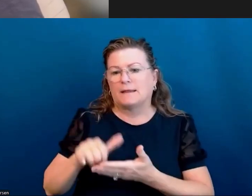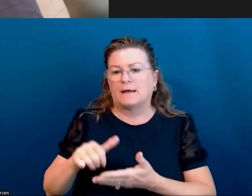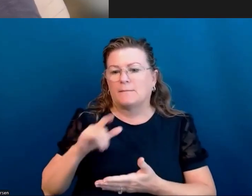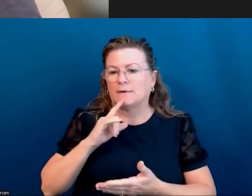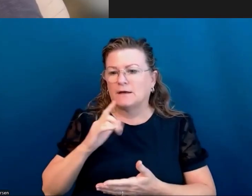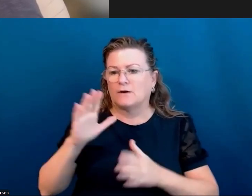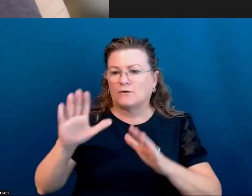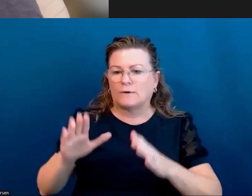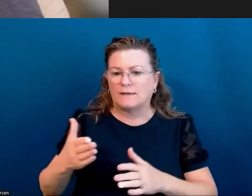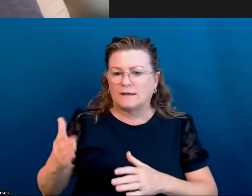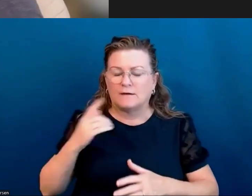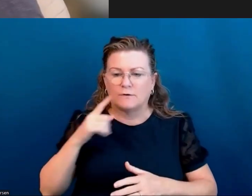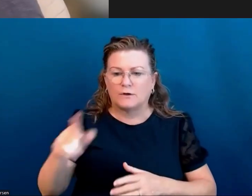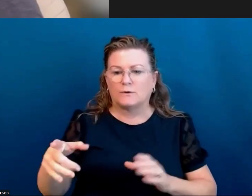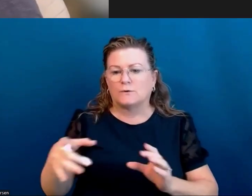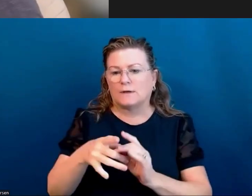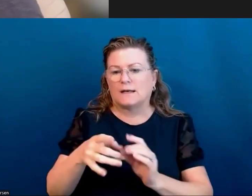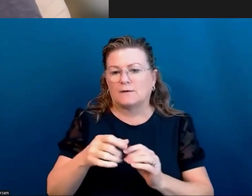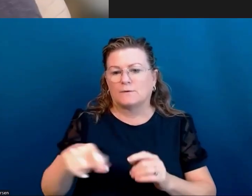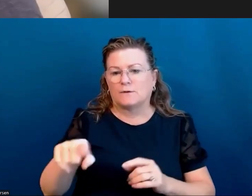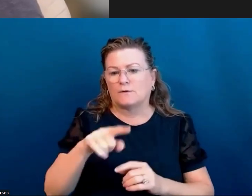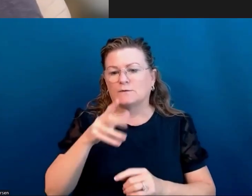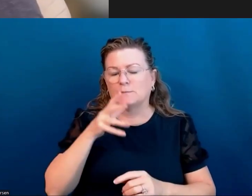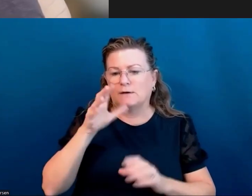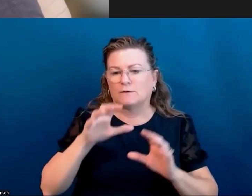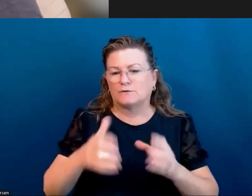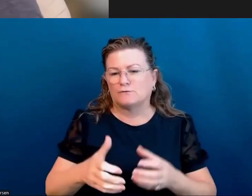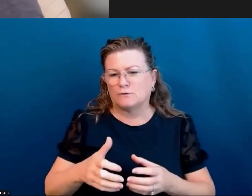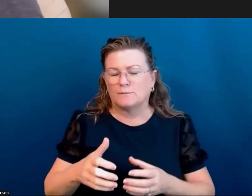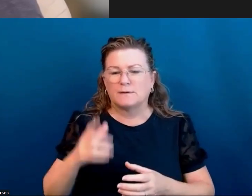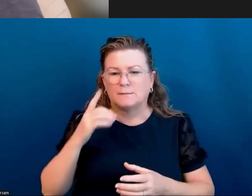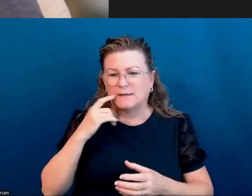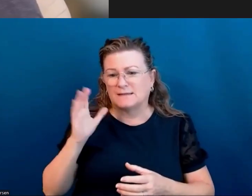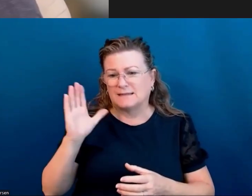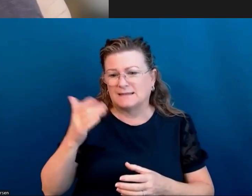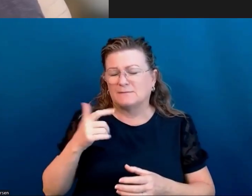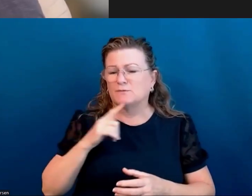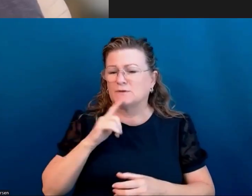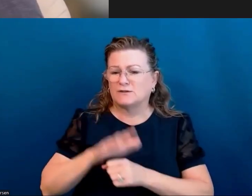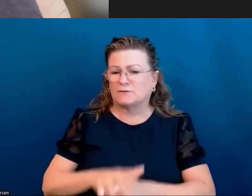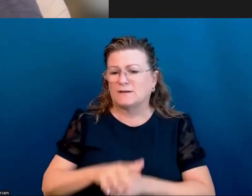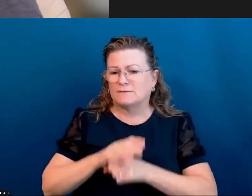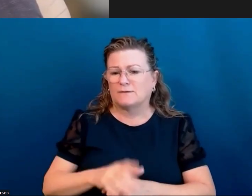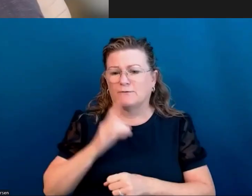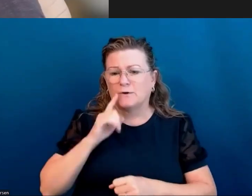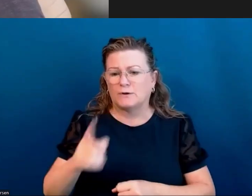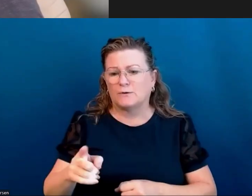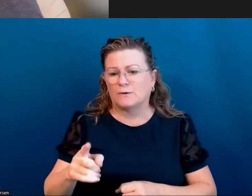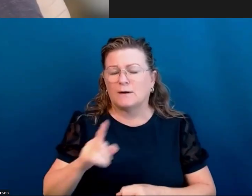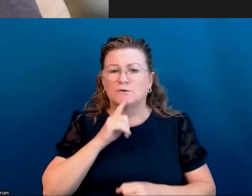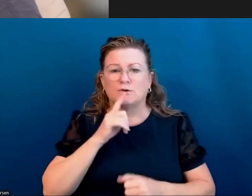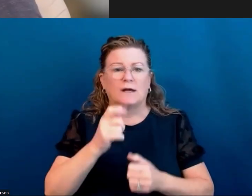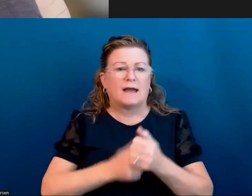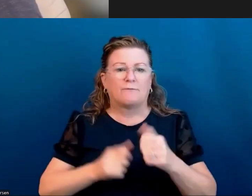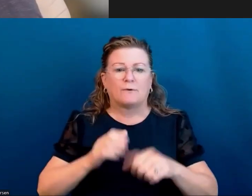thing for you to connect with. That sounds like it's been super stressful for you, and I'm sure everybody on the call is wanting